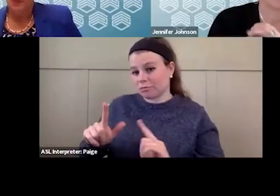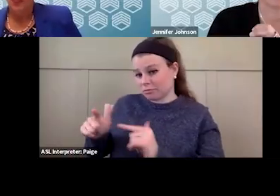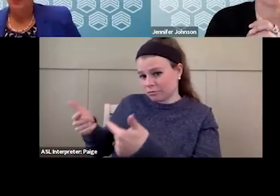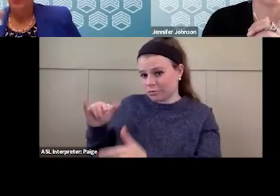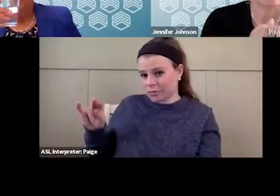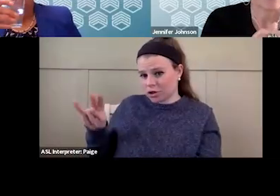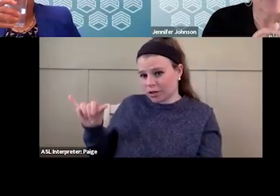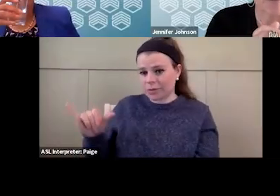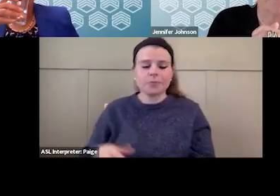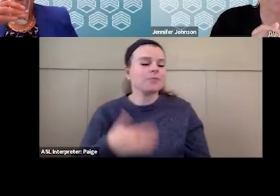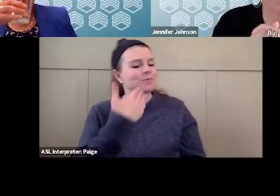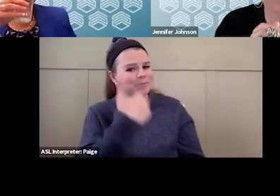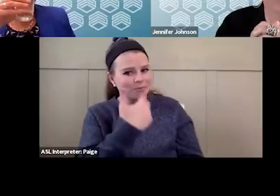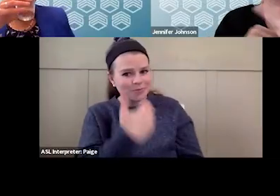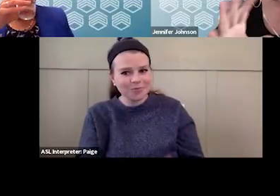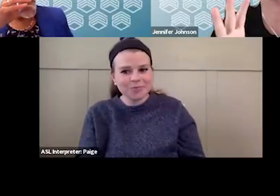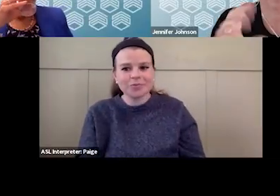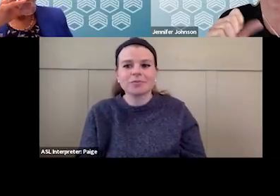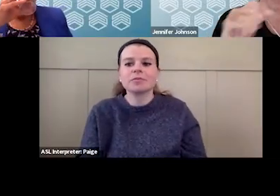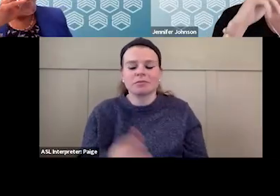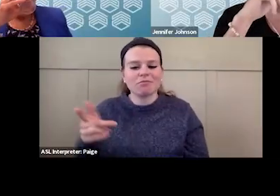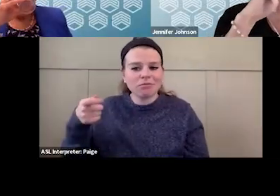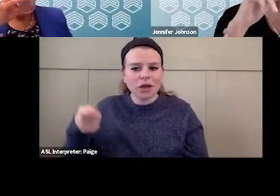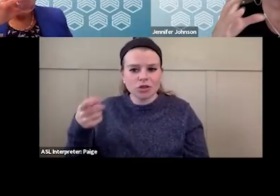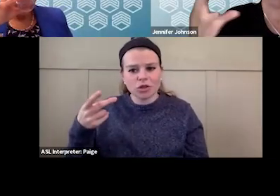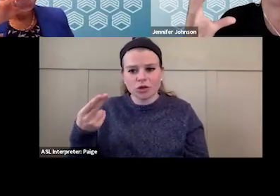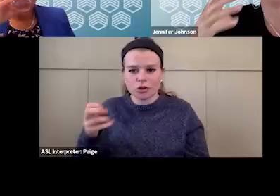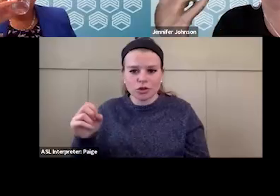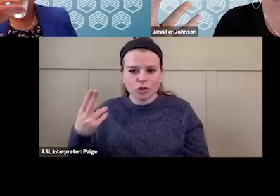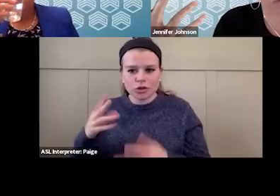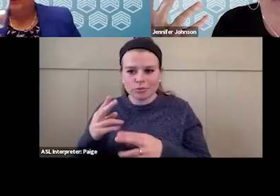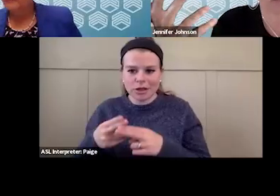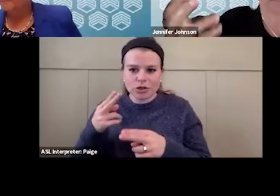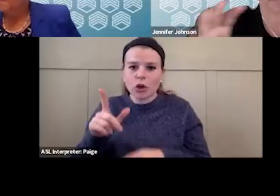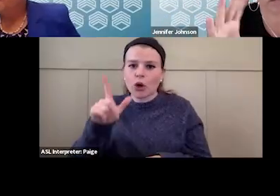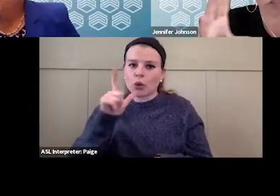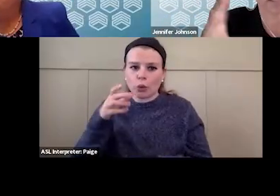Thank you. Um, so Judge Hirsch mentioned that w- uh, who's in the courtroom, and she